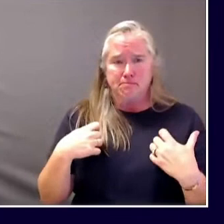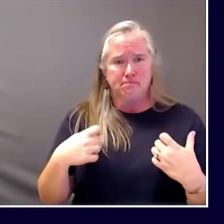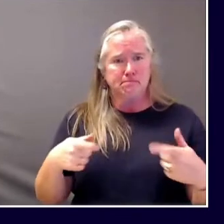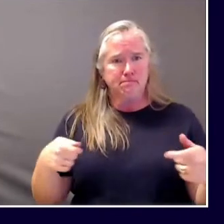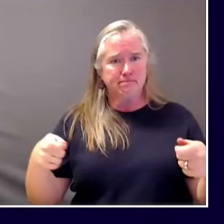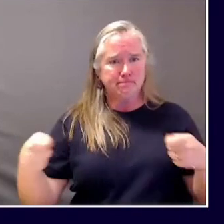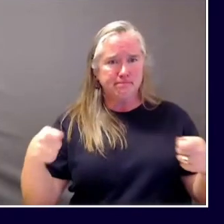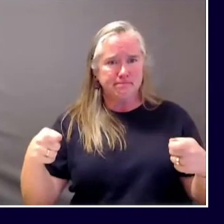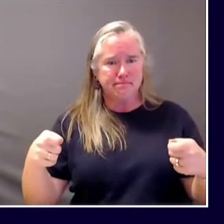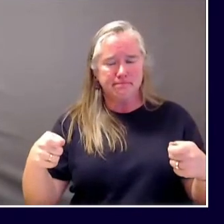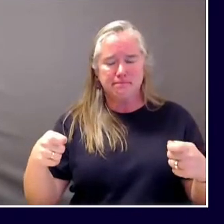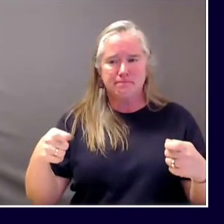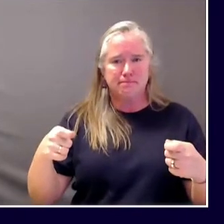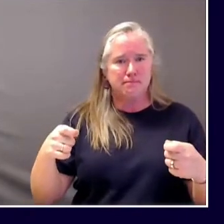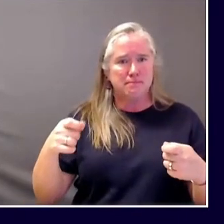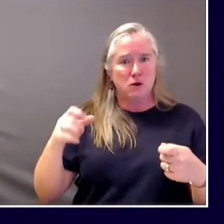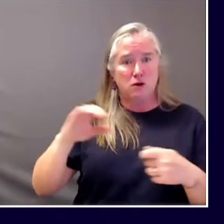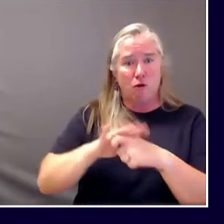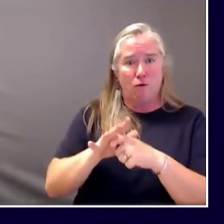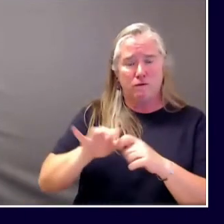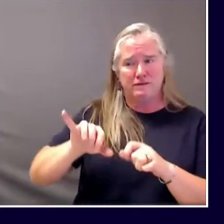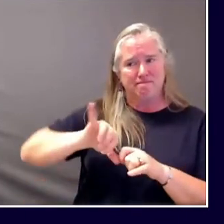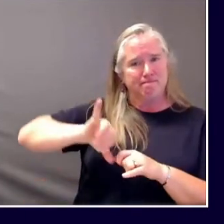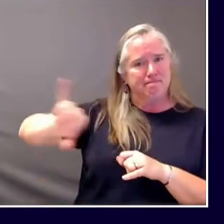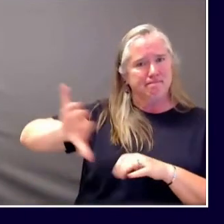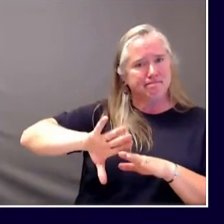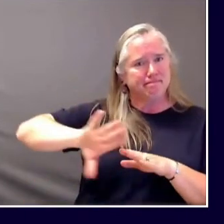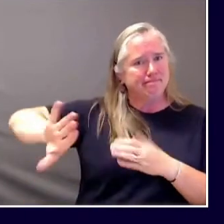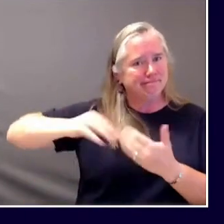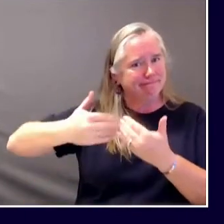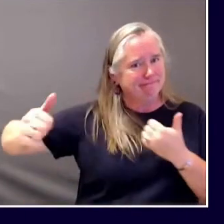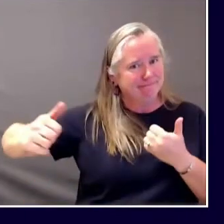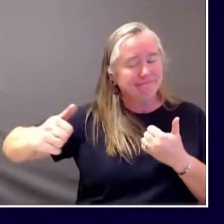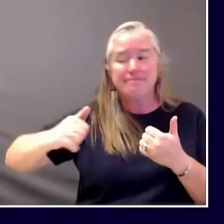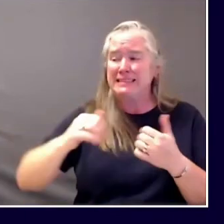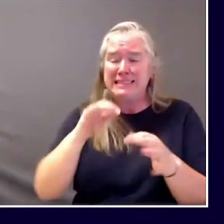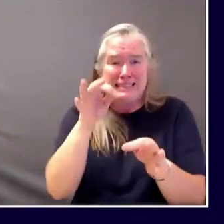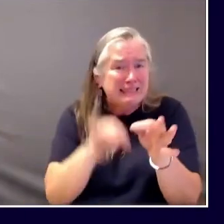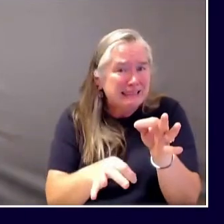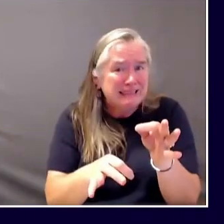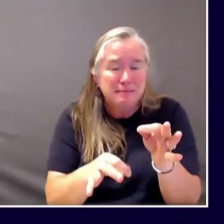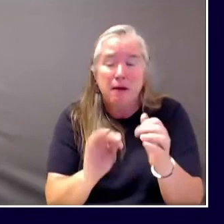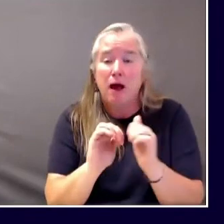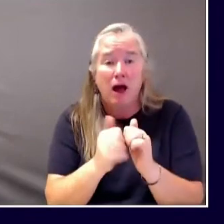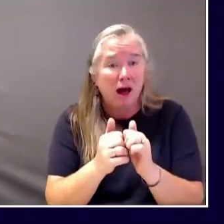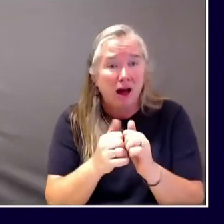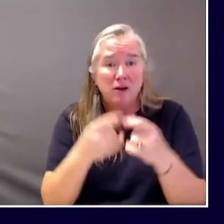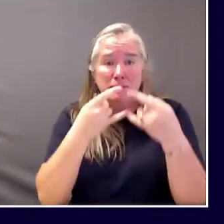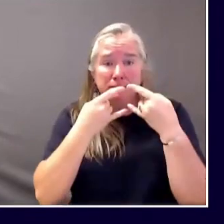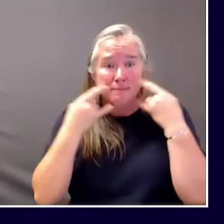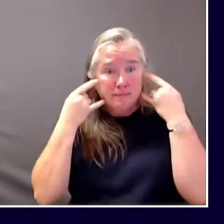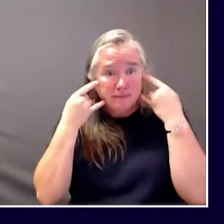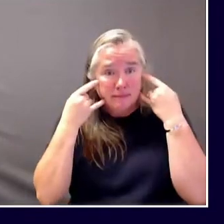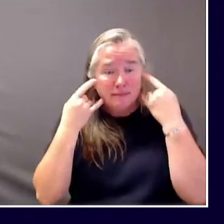at bay for now the tools are